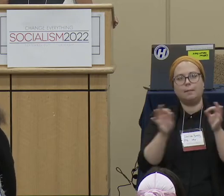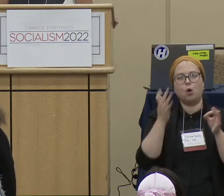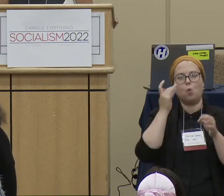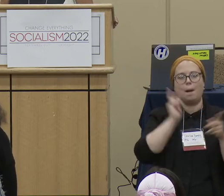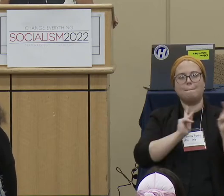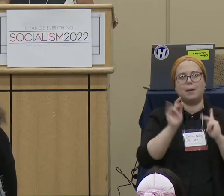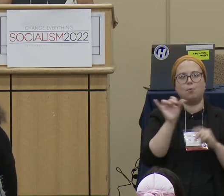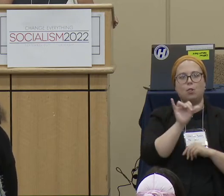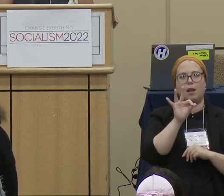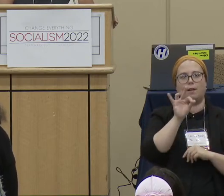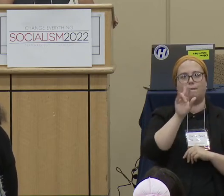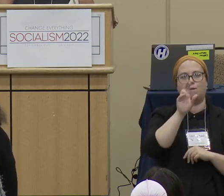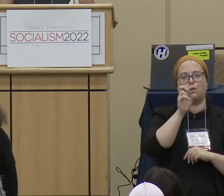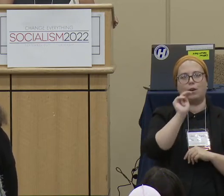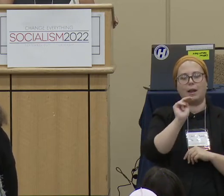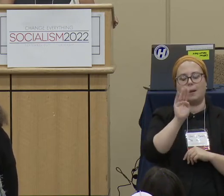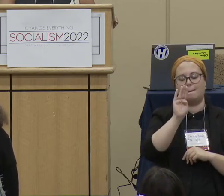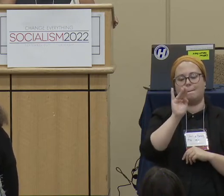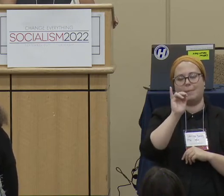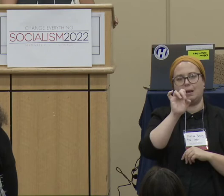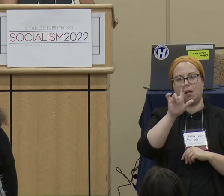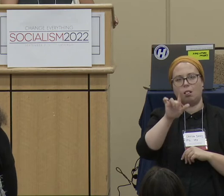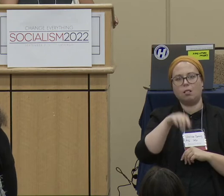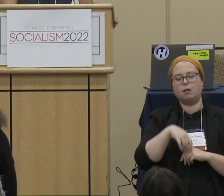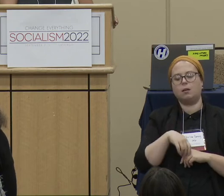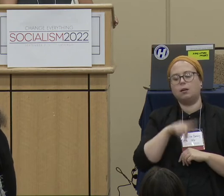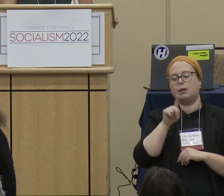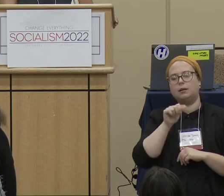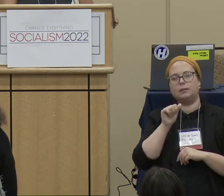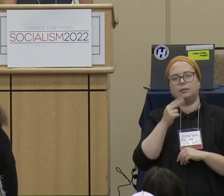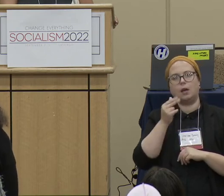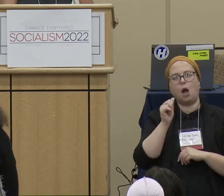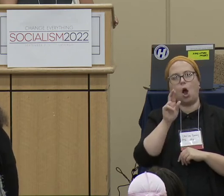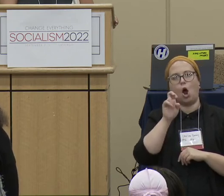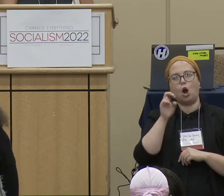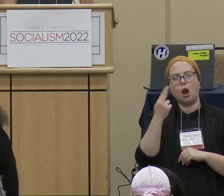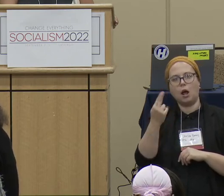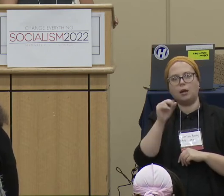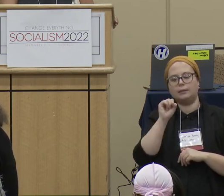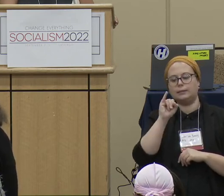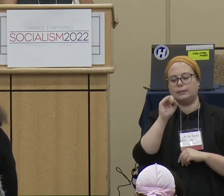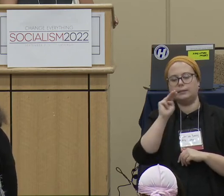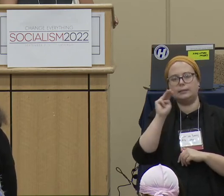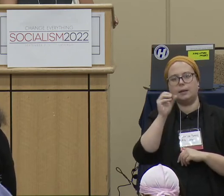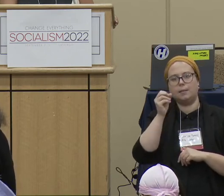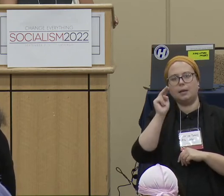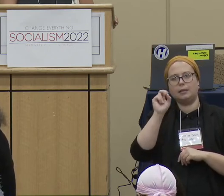Combahee Collective River statement, why people like Fran